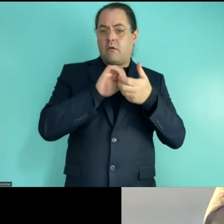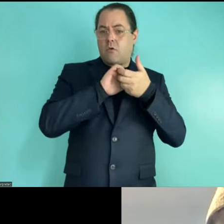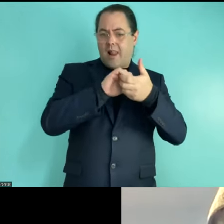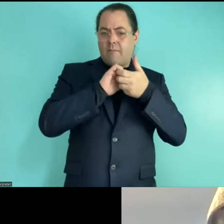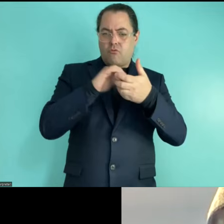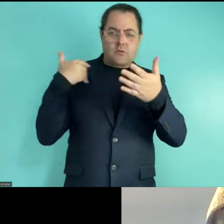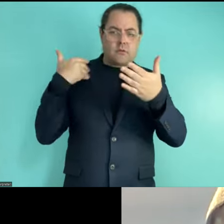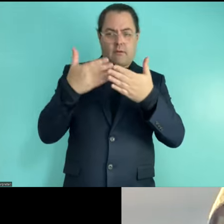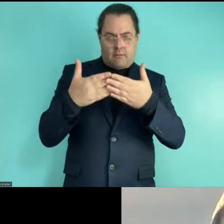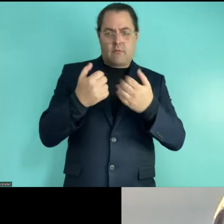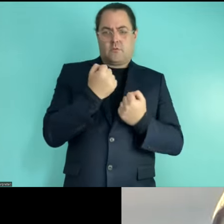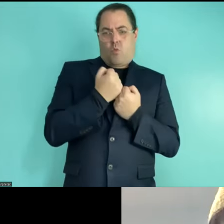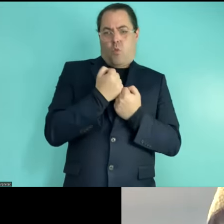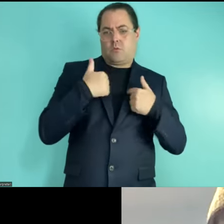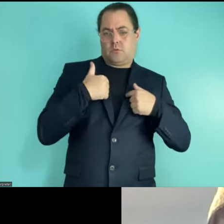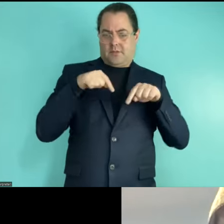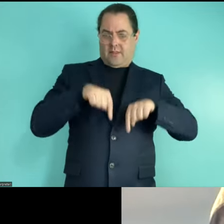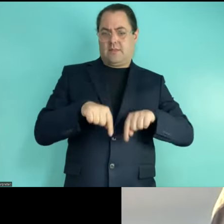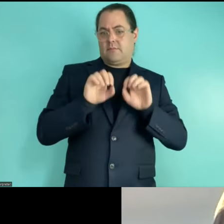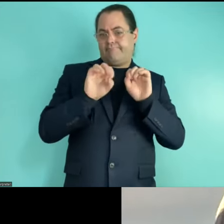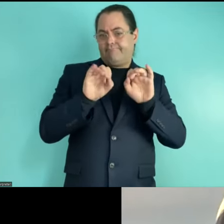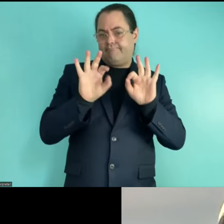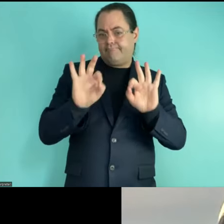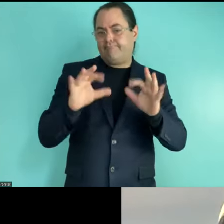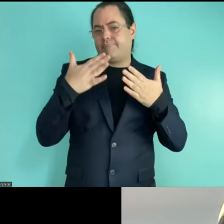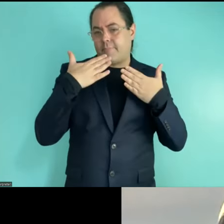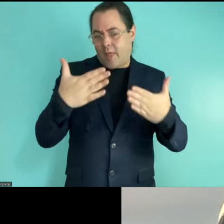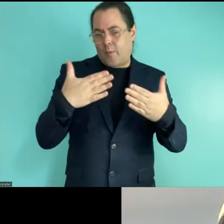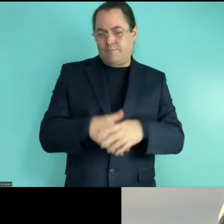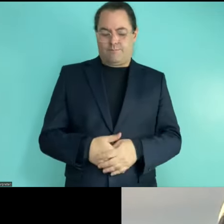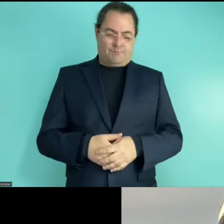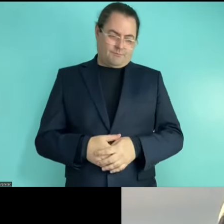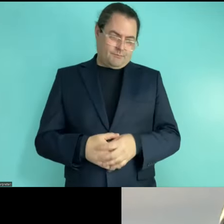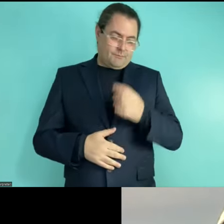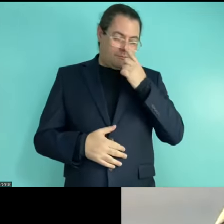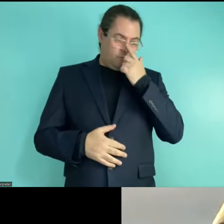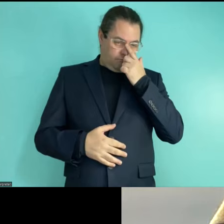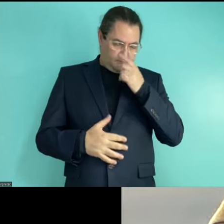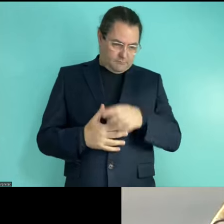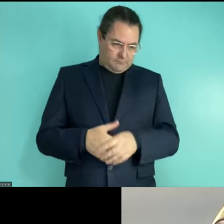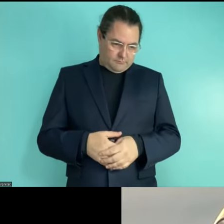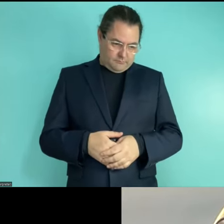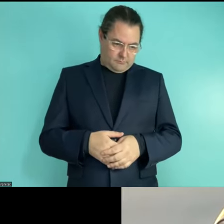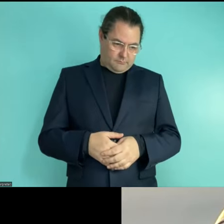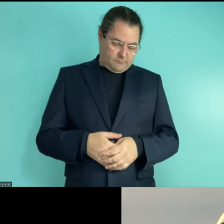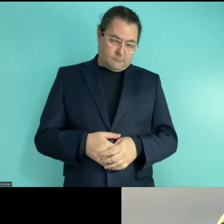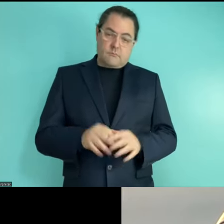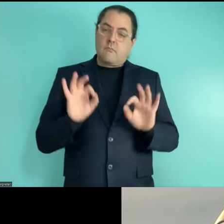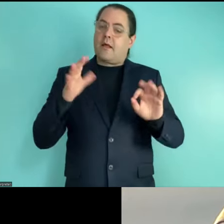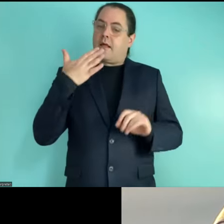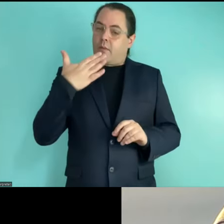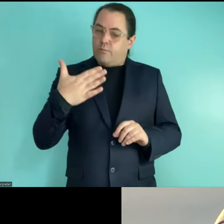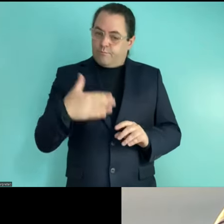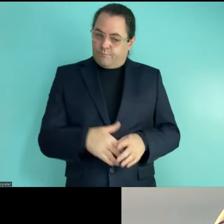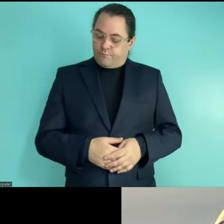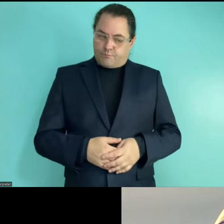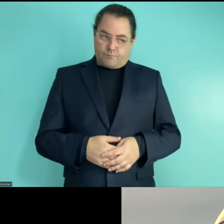them up loose up and put on your show. 16:53:38 Thank you very much, Mr tm. So with